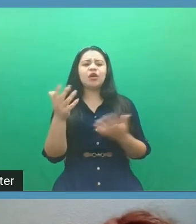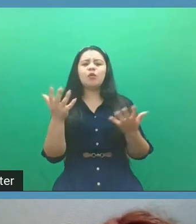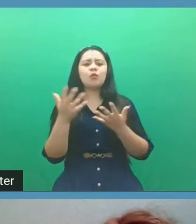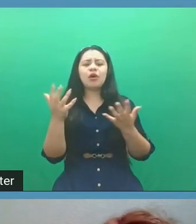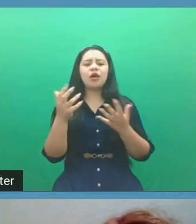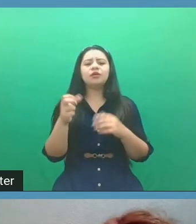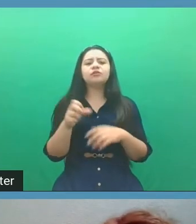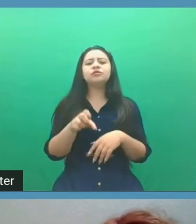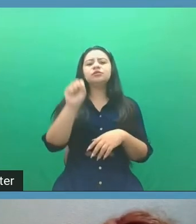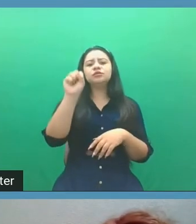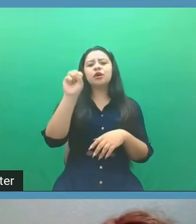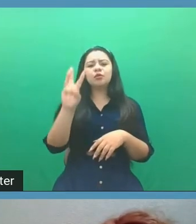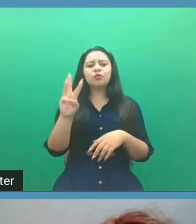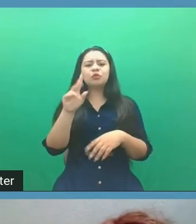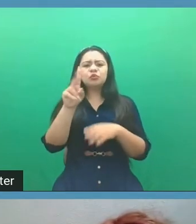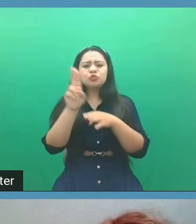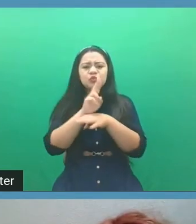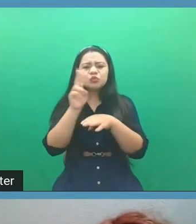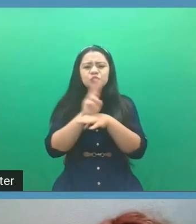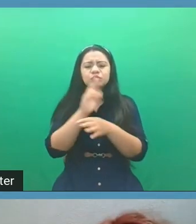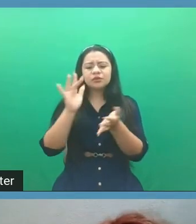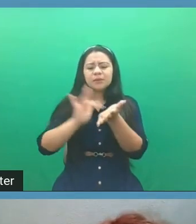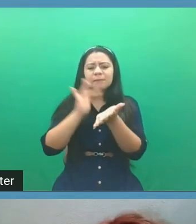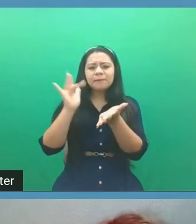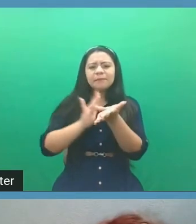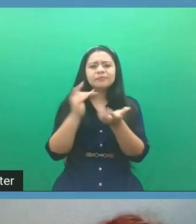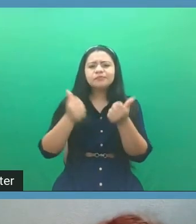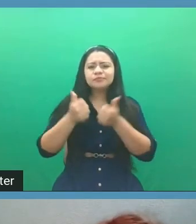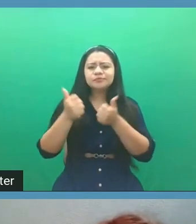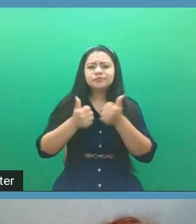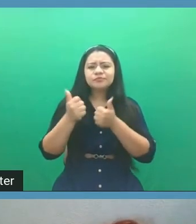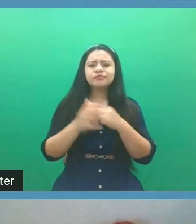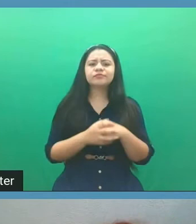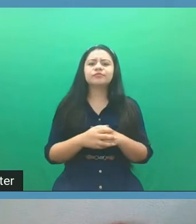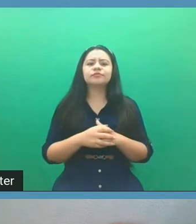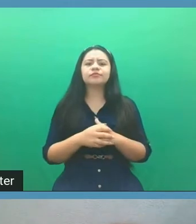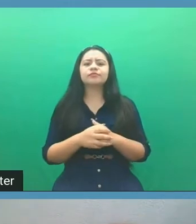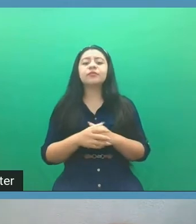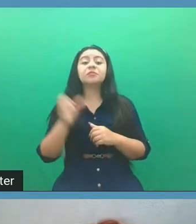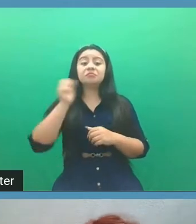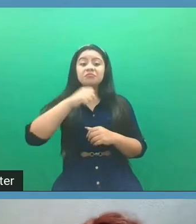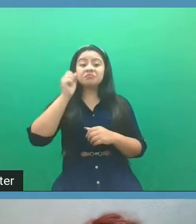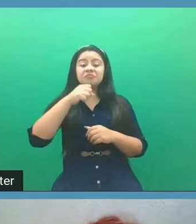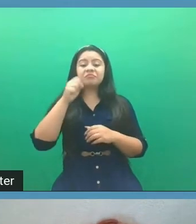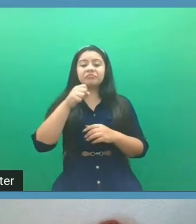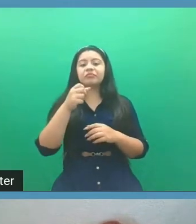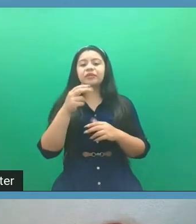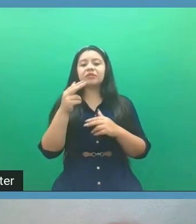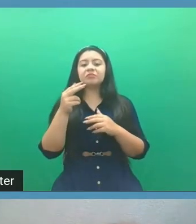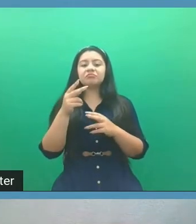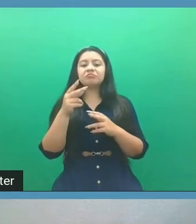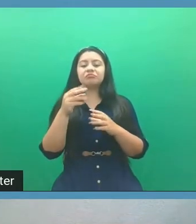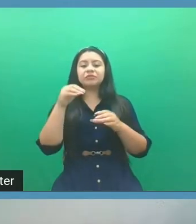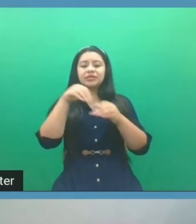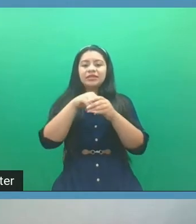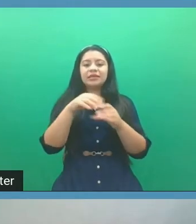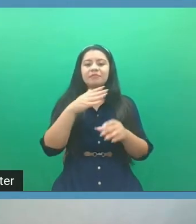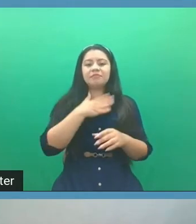the iPad? Absolutely yeah, so this is built right in fact if you want a more detailed demo of this,